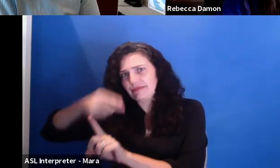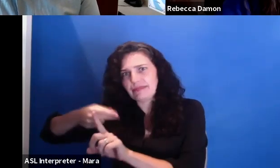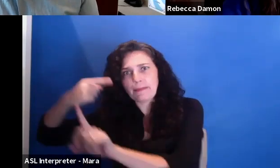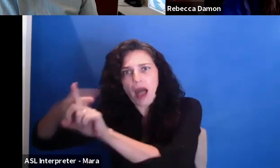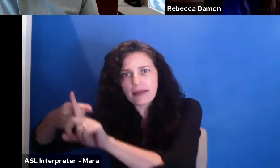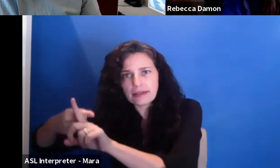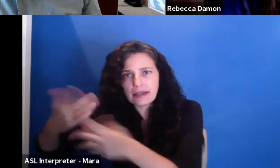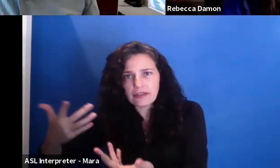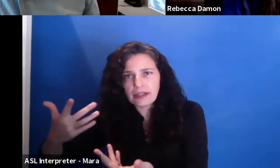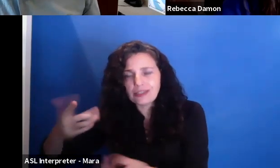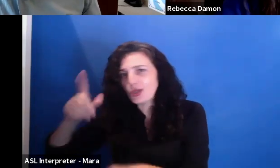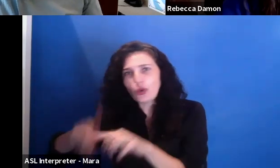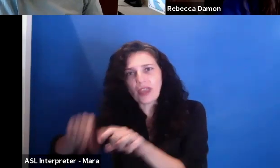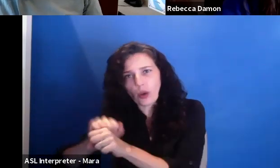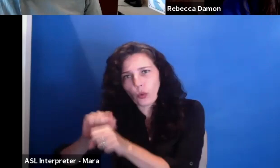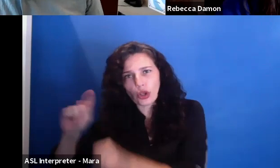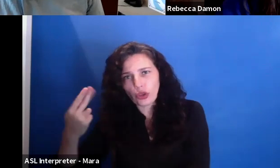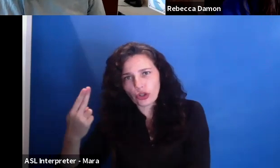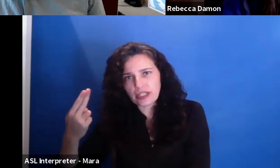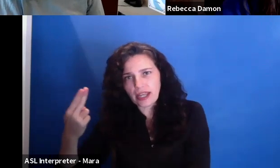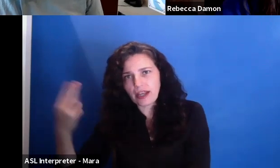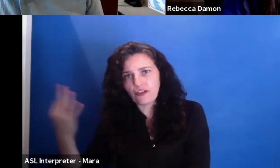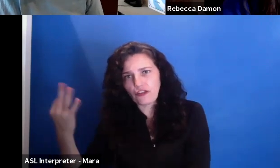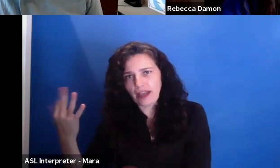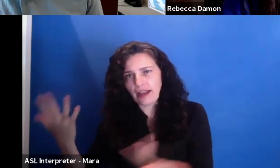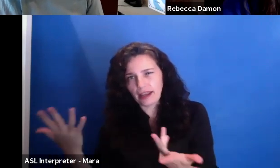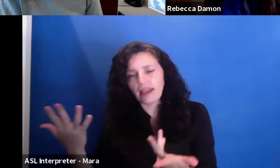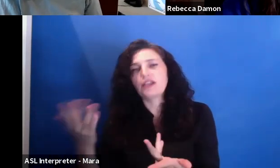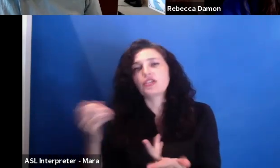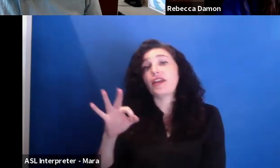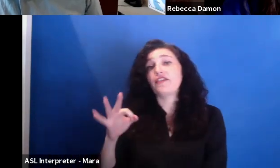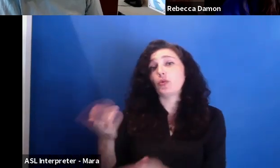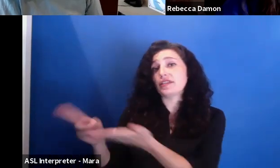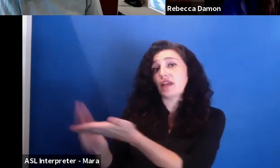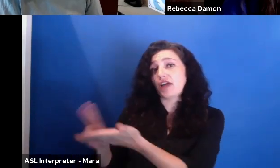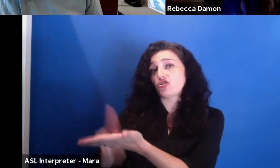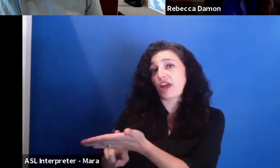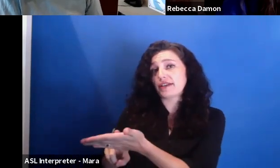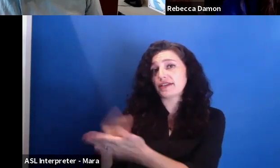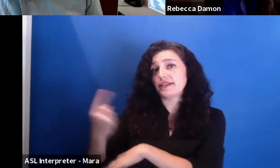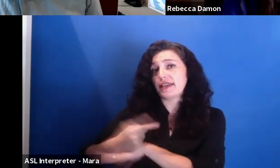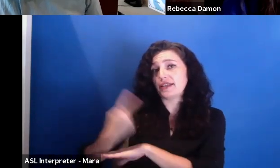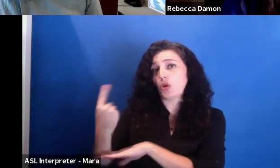You know, if this were limited just to your contracted days, then you would just get paid COVID sick leave for that one Thursday.